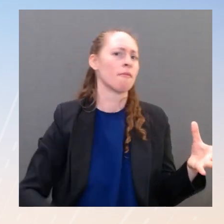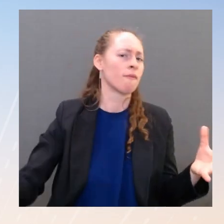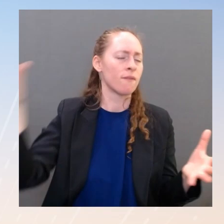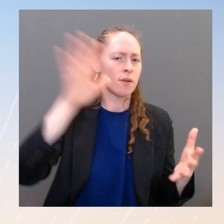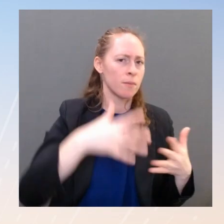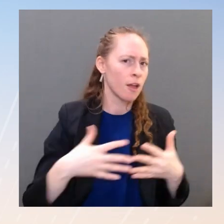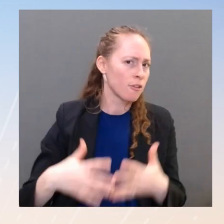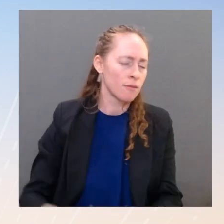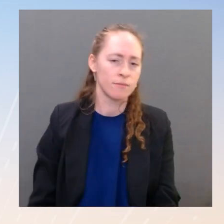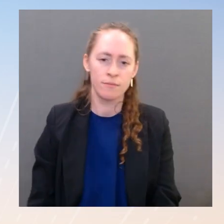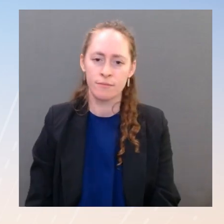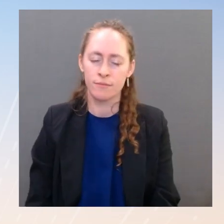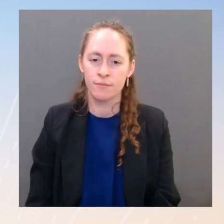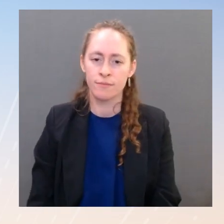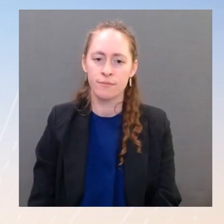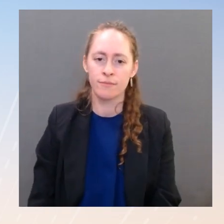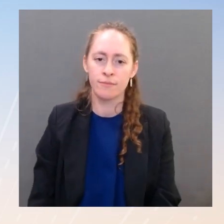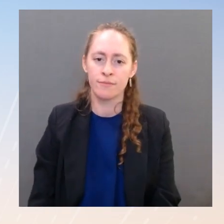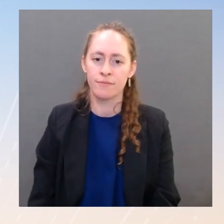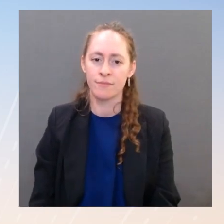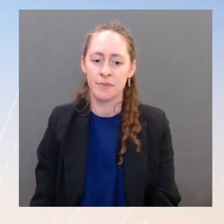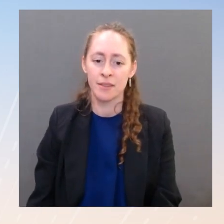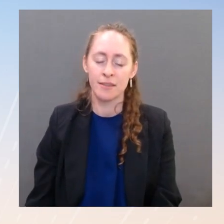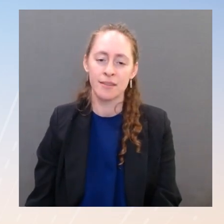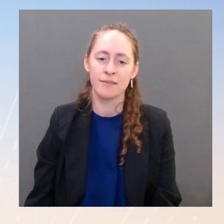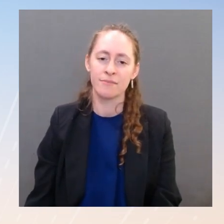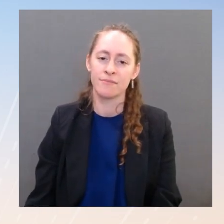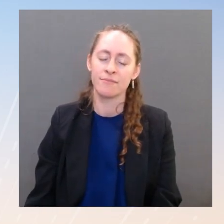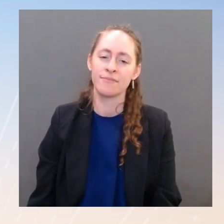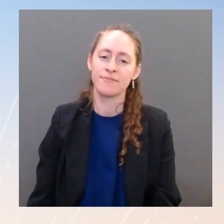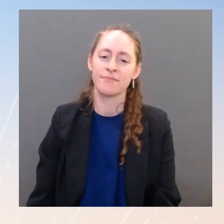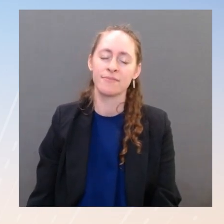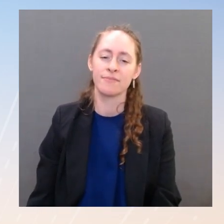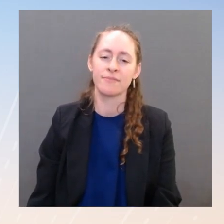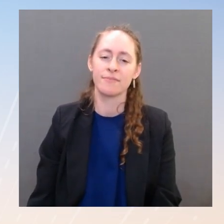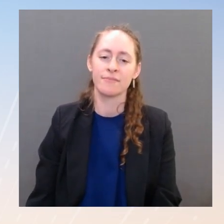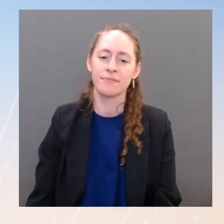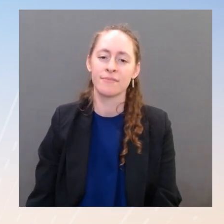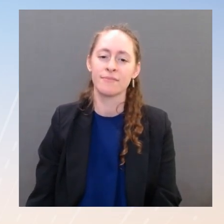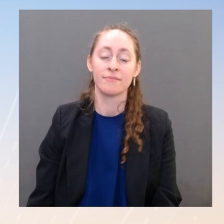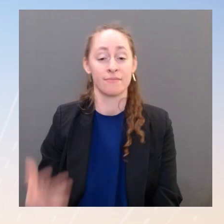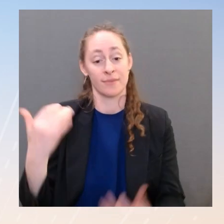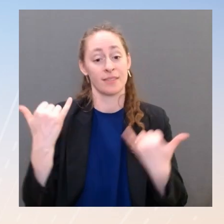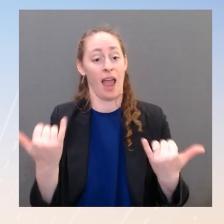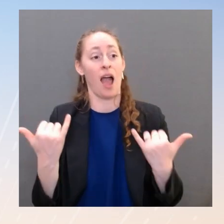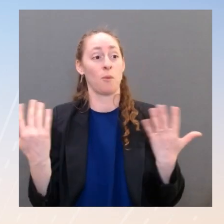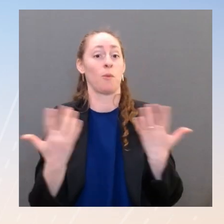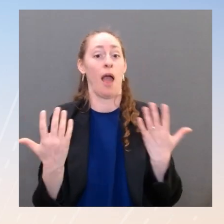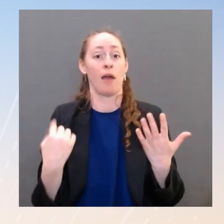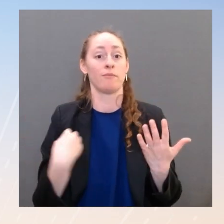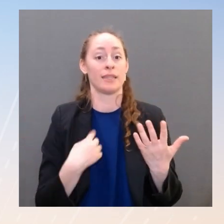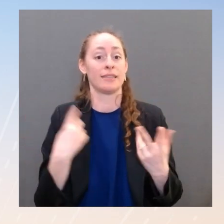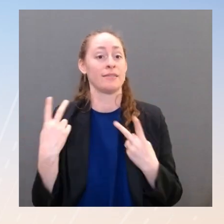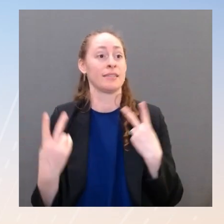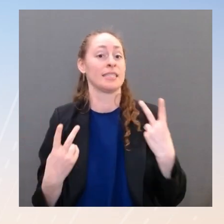not on the campaign trail, we're seeing quite a few Republicans out there who are echoing his sentiment.